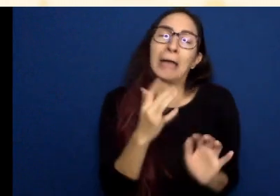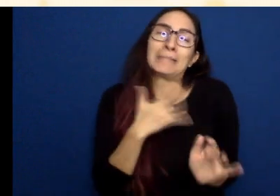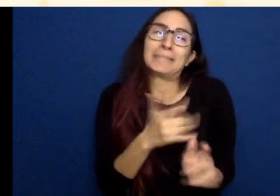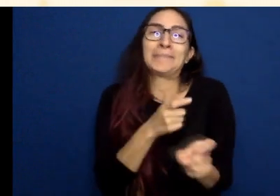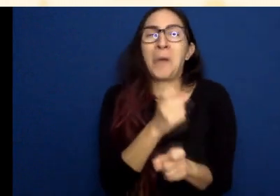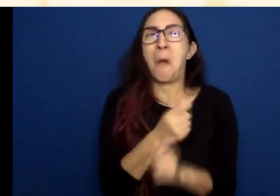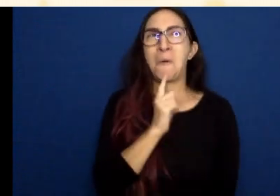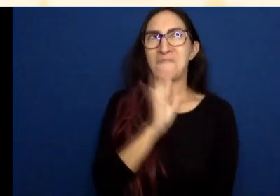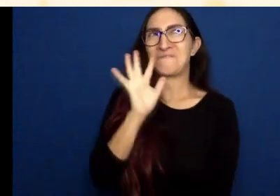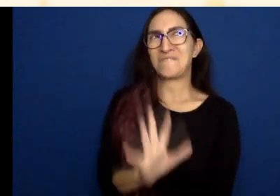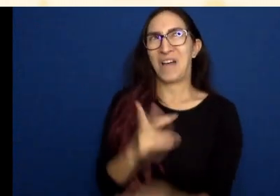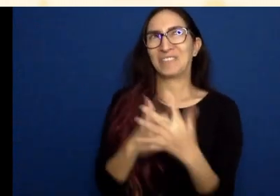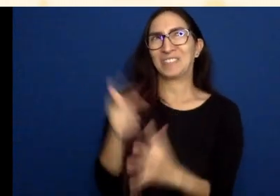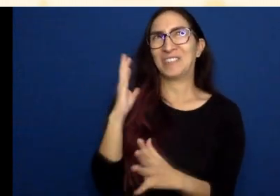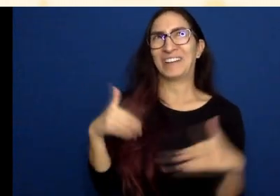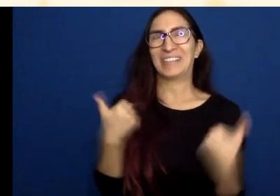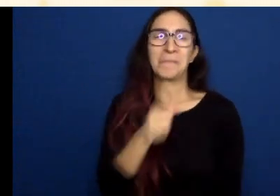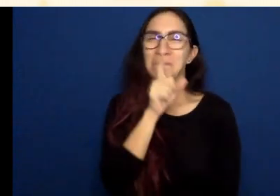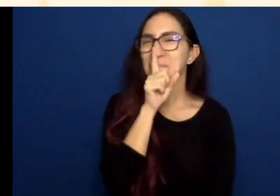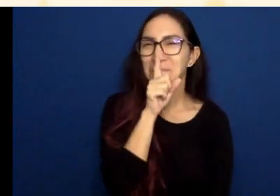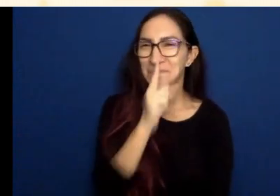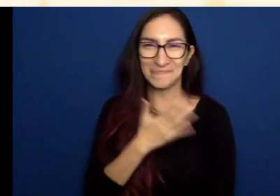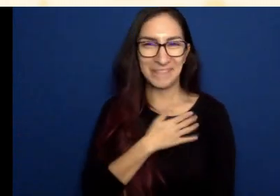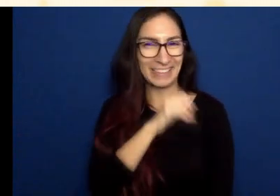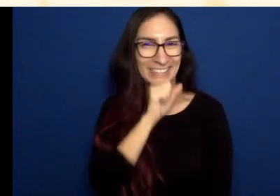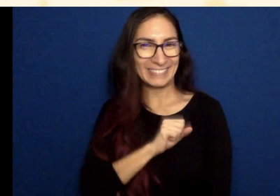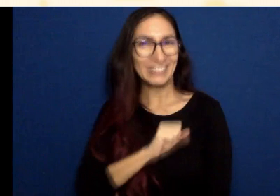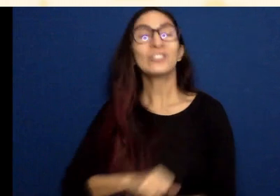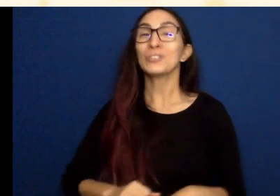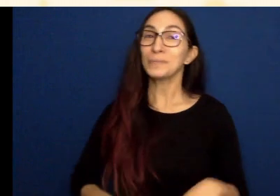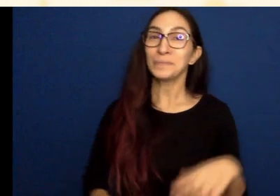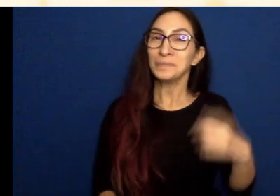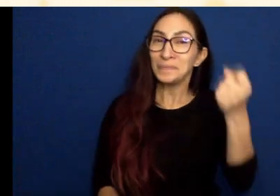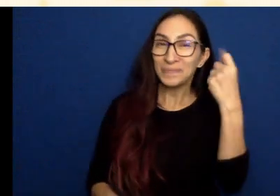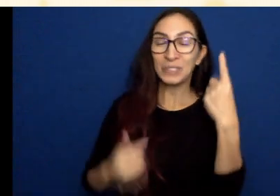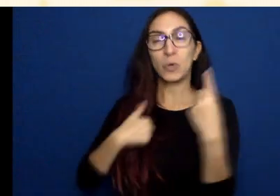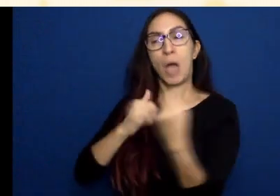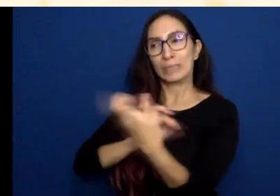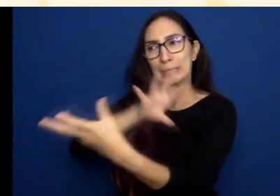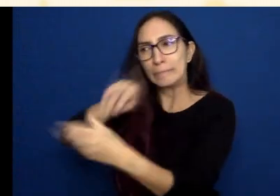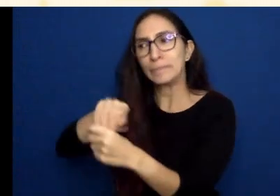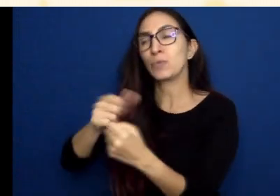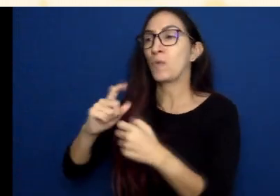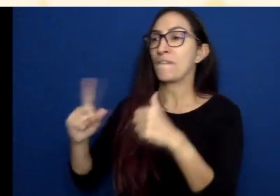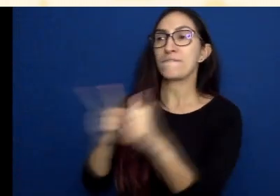As the introduction said, I started in ‘98. I worked on the first accessible website in Australia.